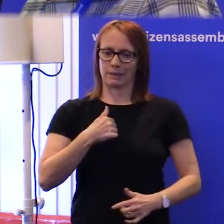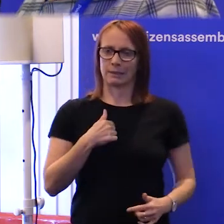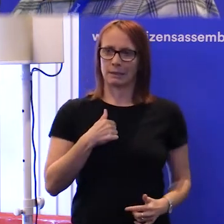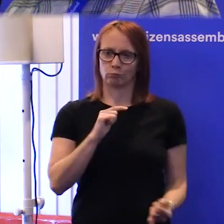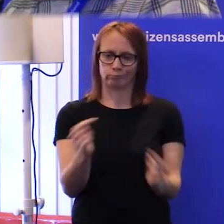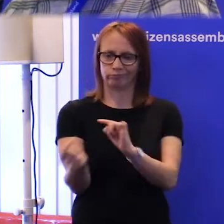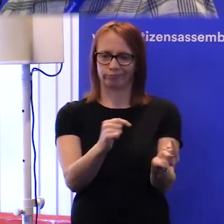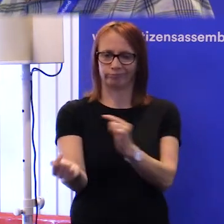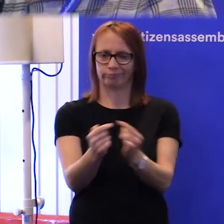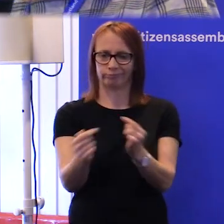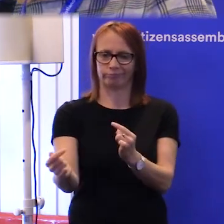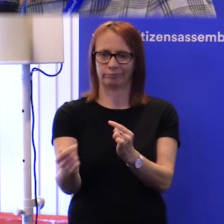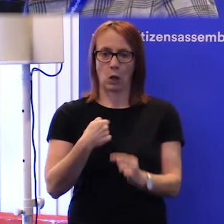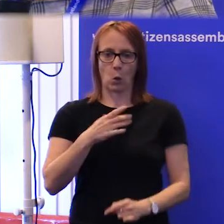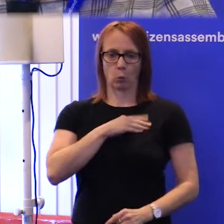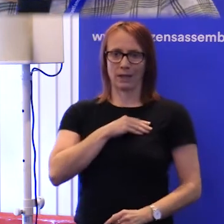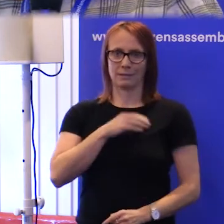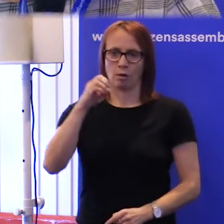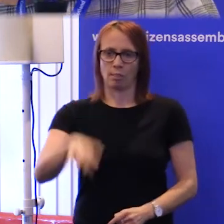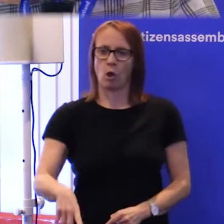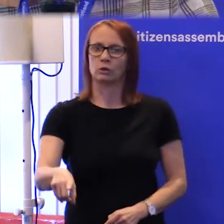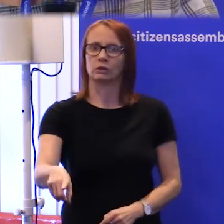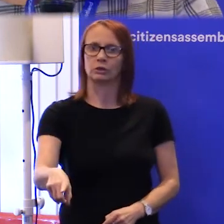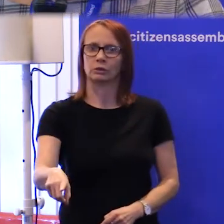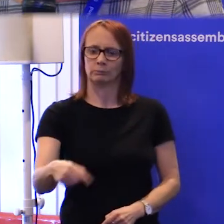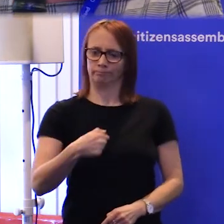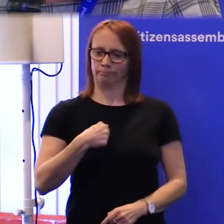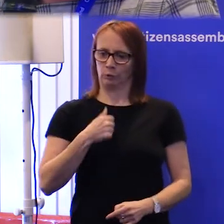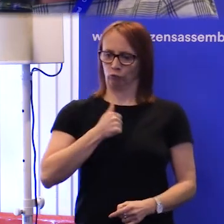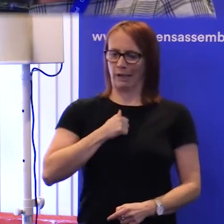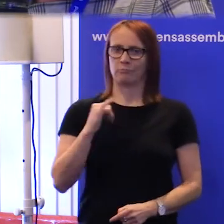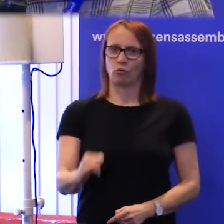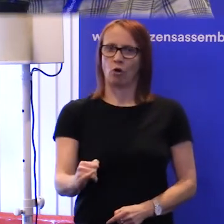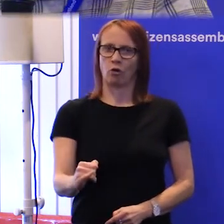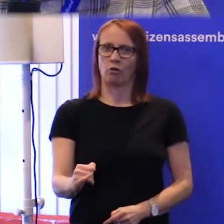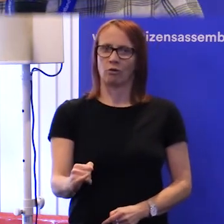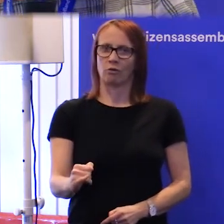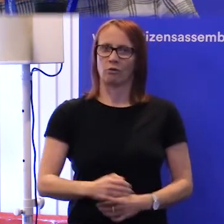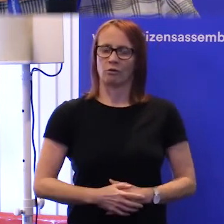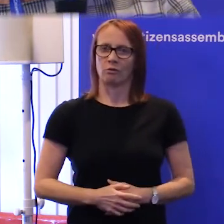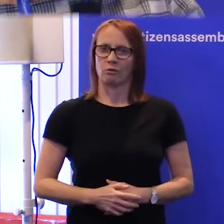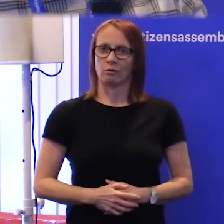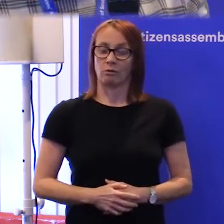and trying to persuade you that their view is right and the outcome usually